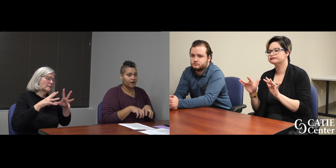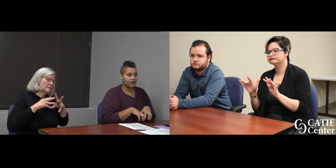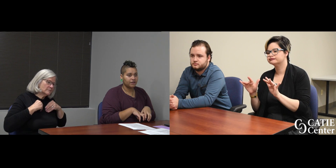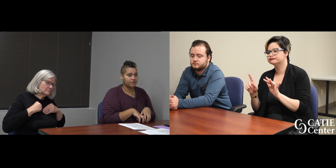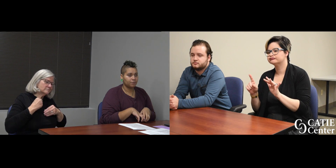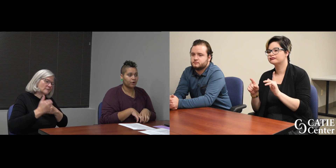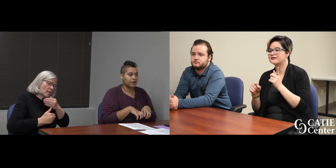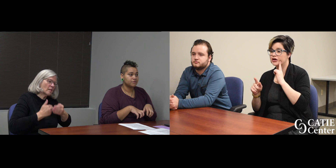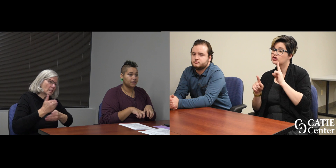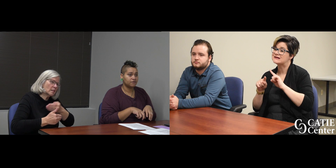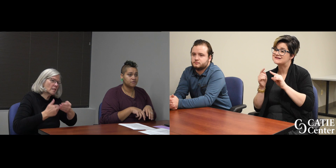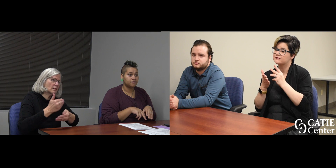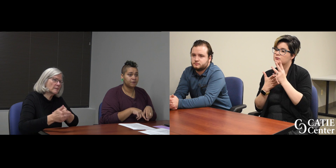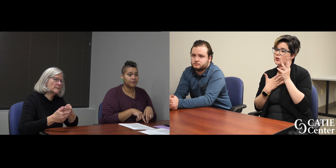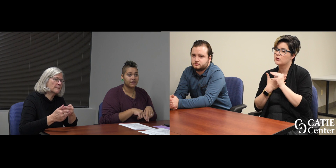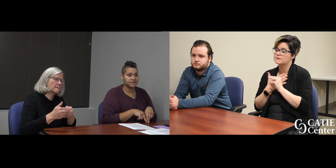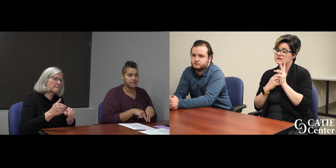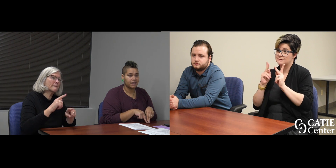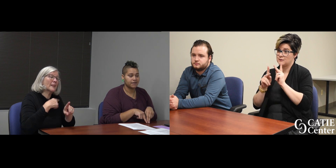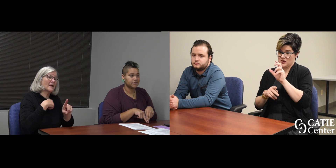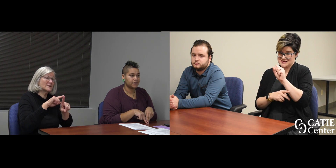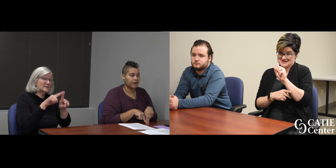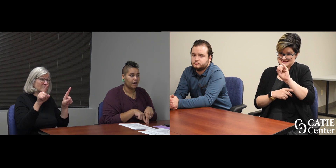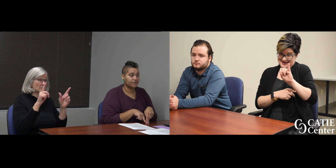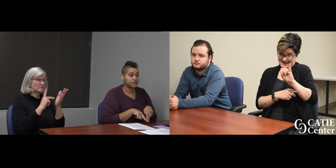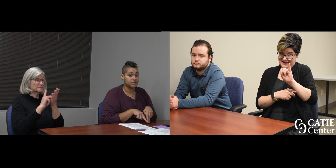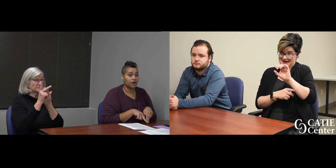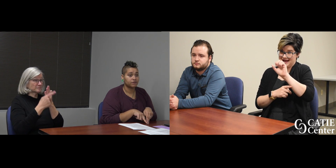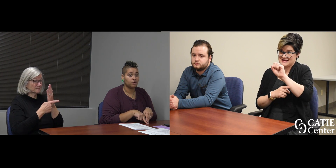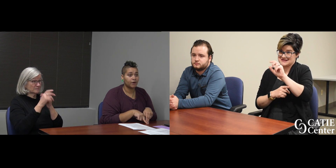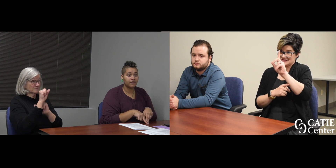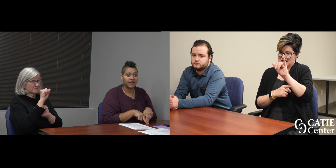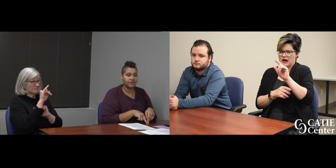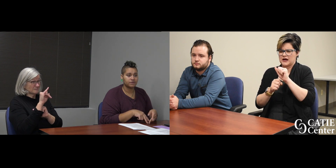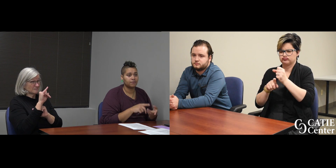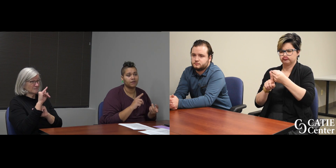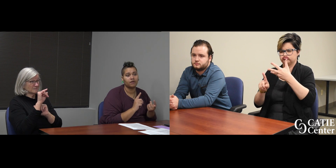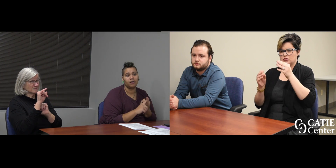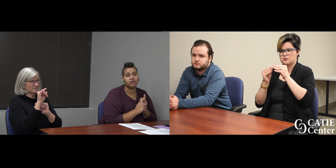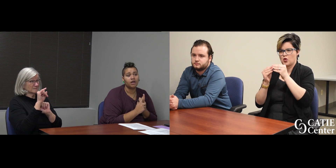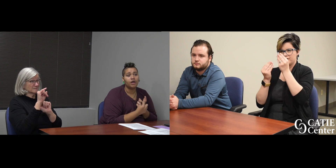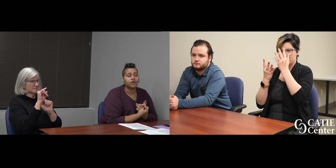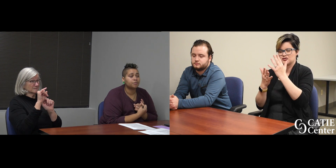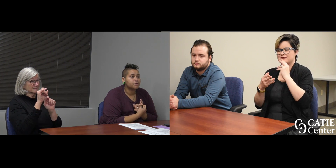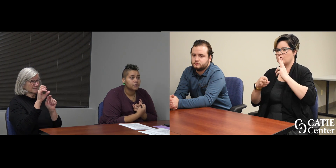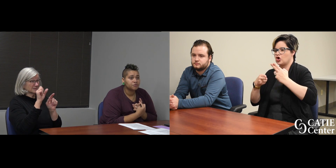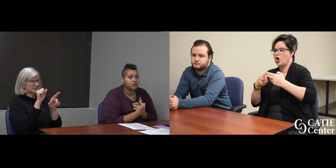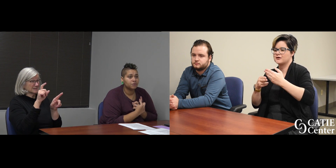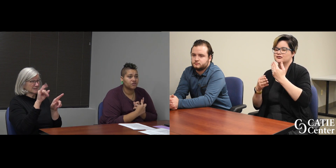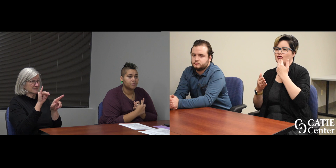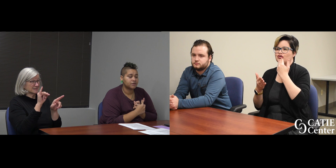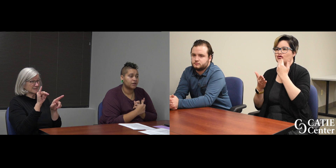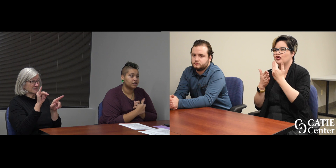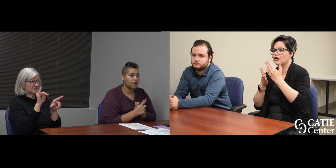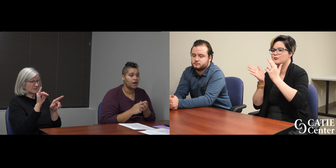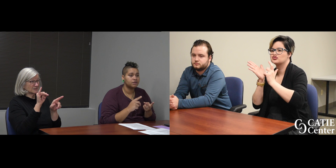there are different programs, and people at the SSI/SSDI office can talk to you about that. There's something called Good Prescription which helps to cut your costs.